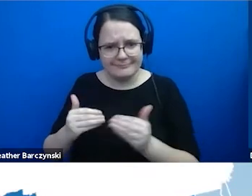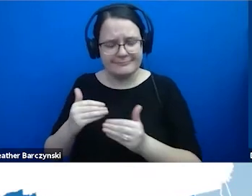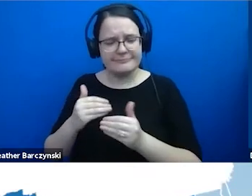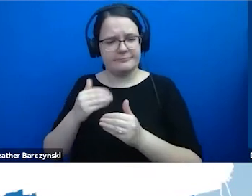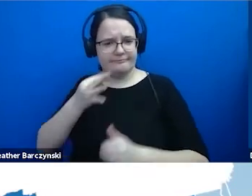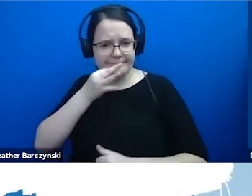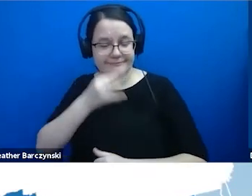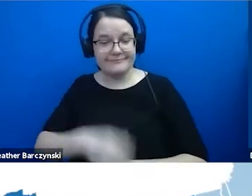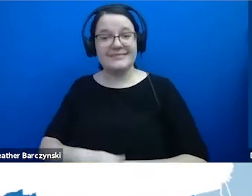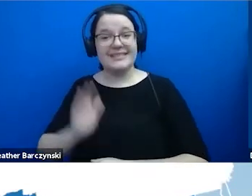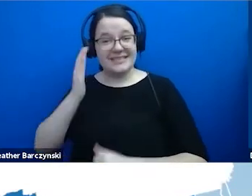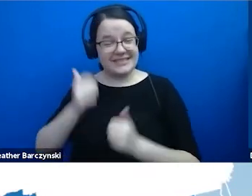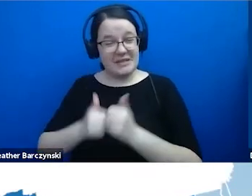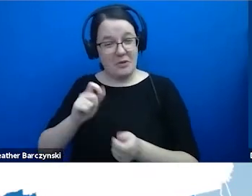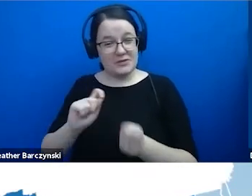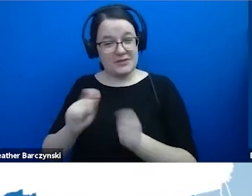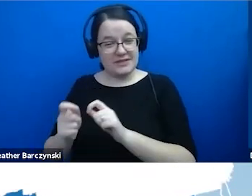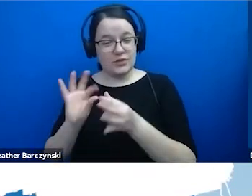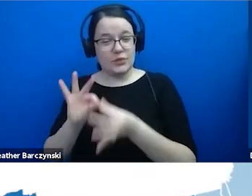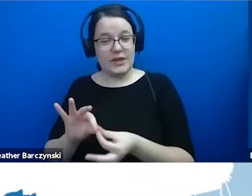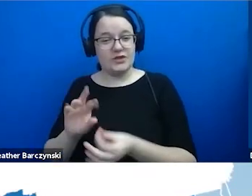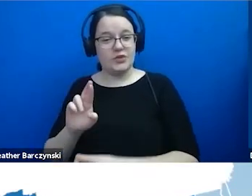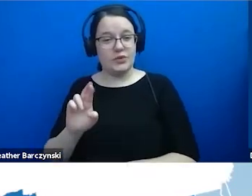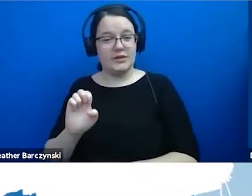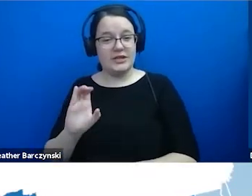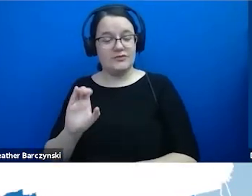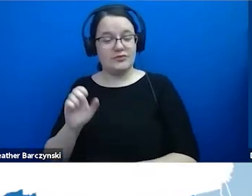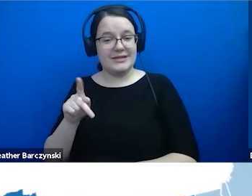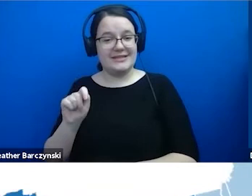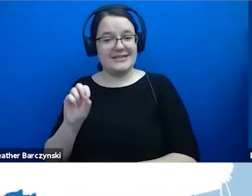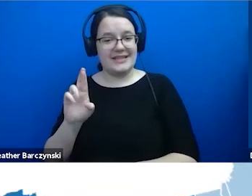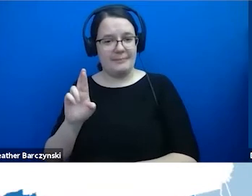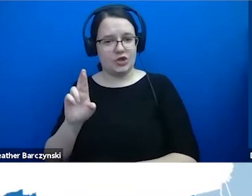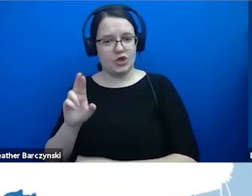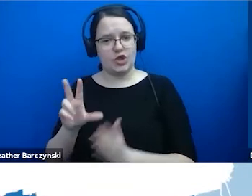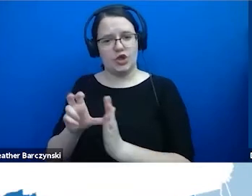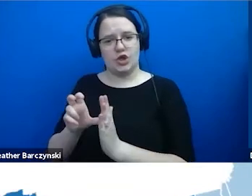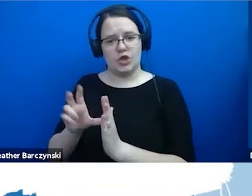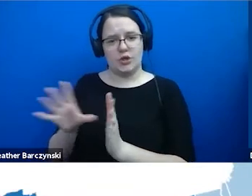to affect the receptor binding domain making it basically stickier for the cells so